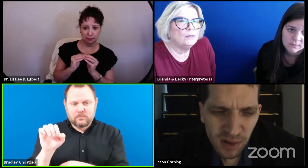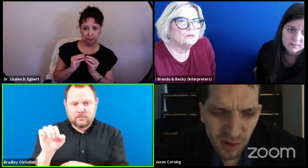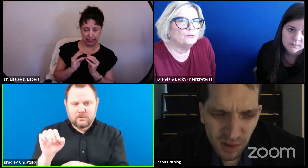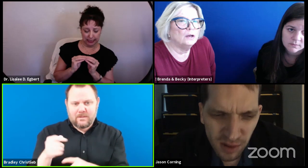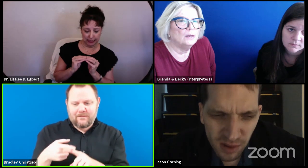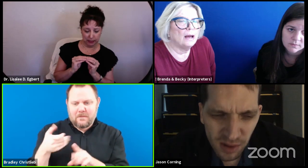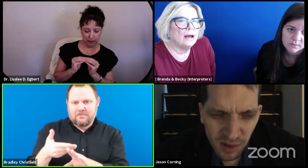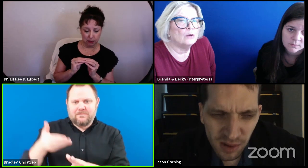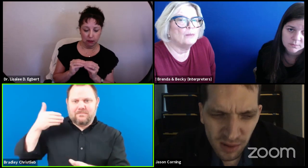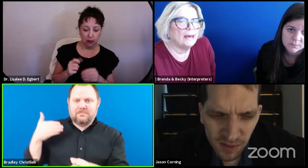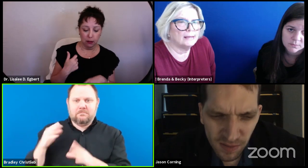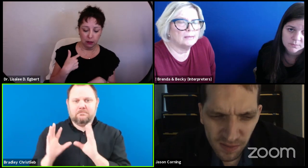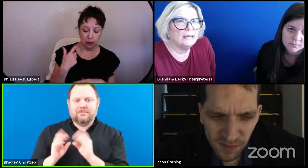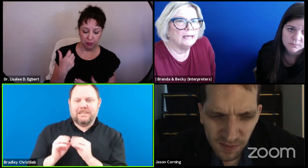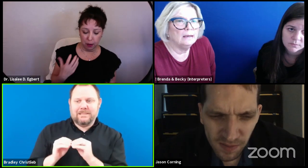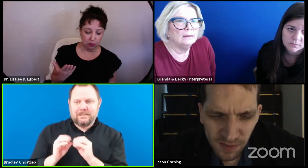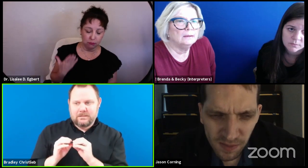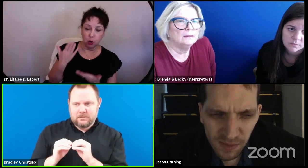That was from our past meeting.